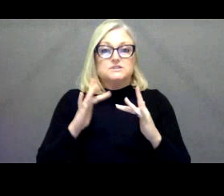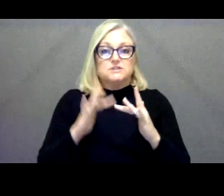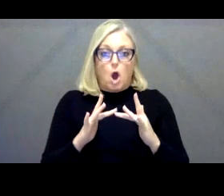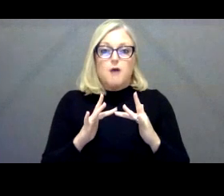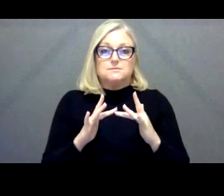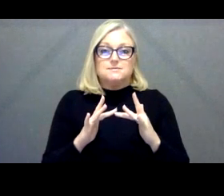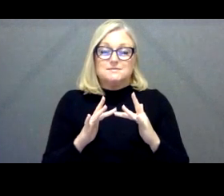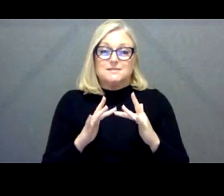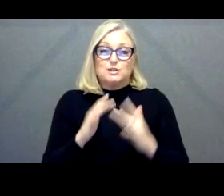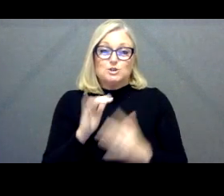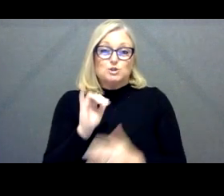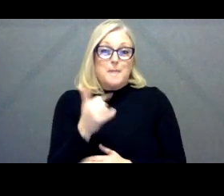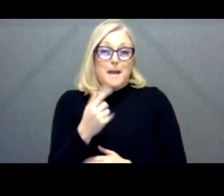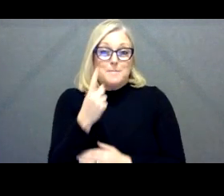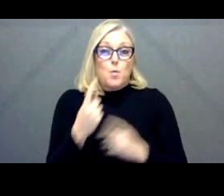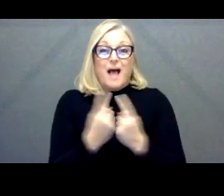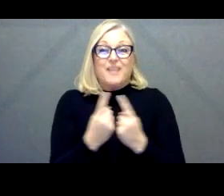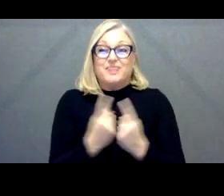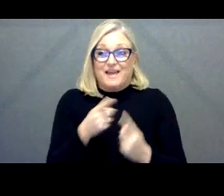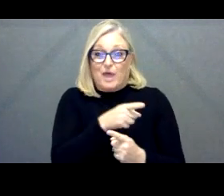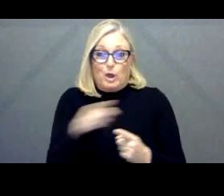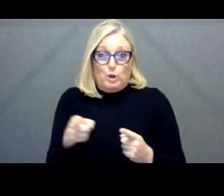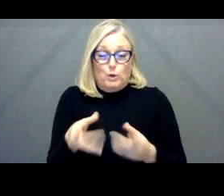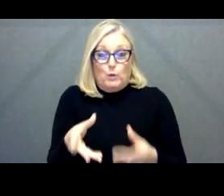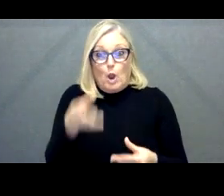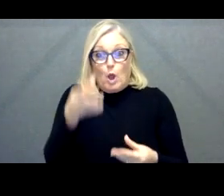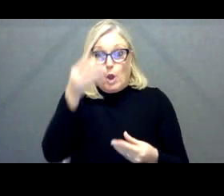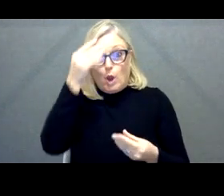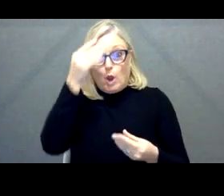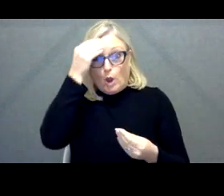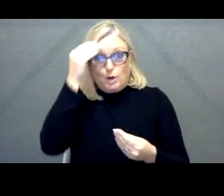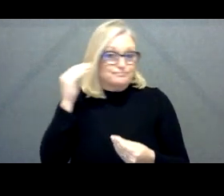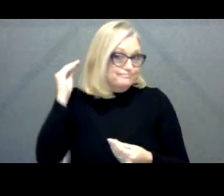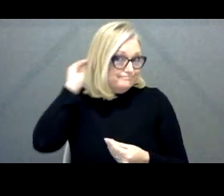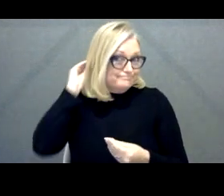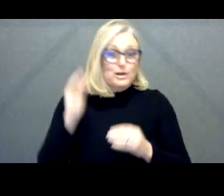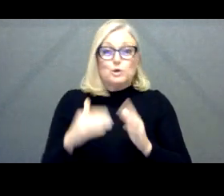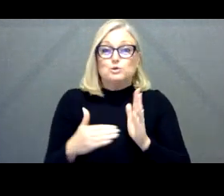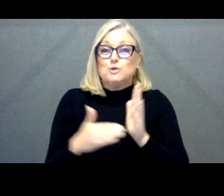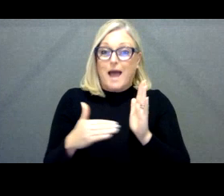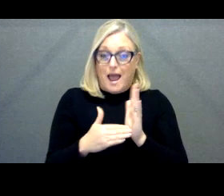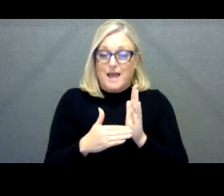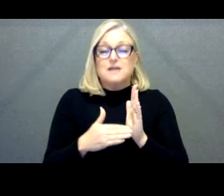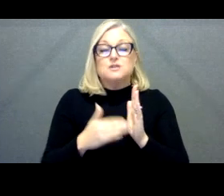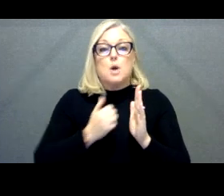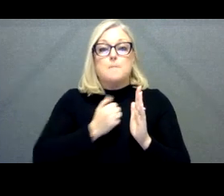today the best thing to take away or remember is the information that I'm providing to you um can